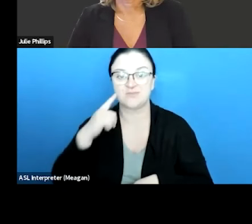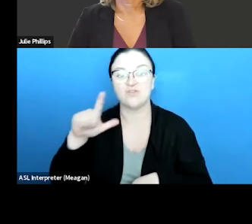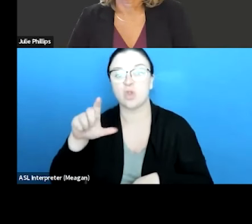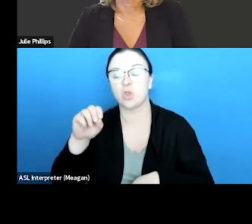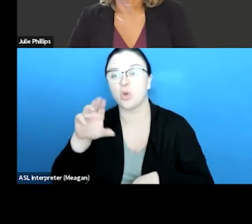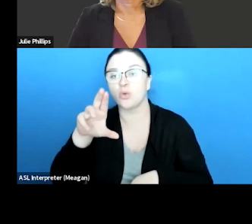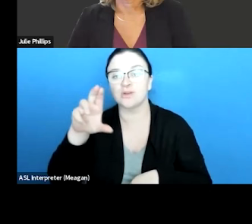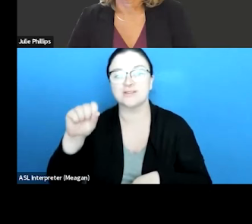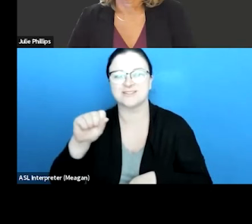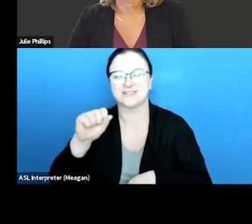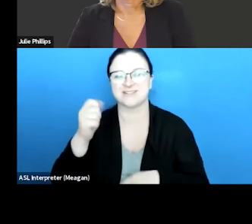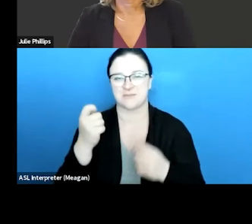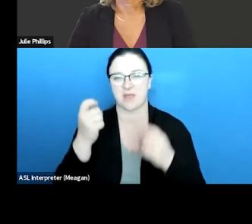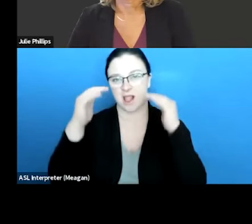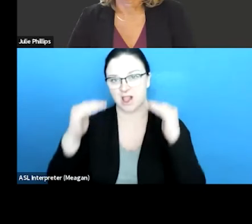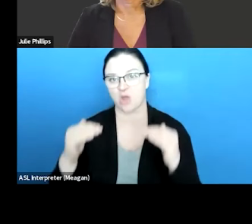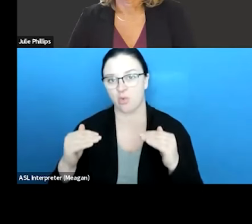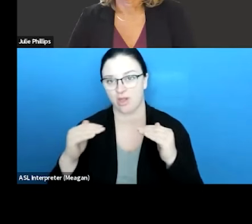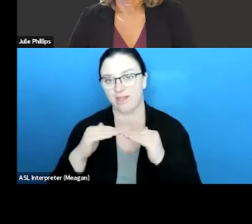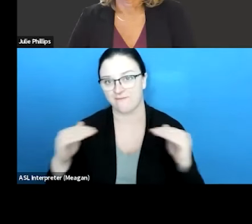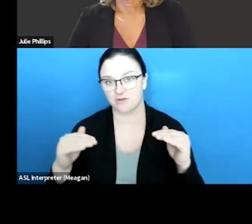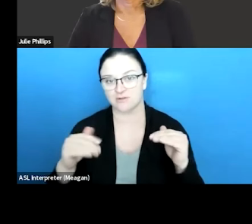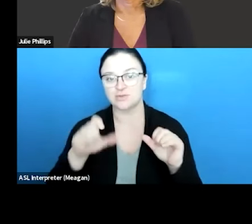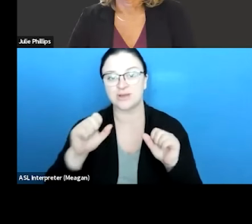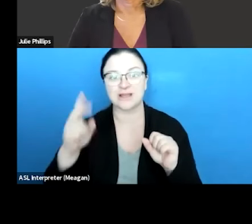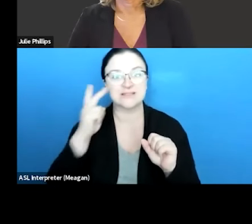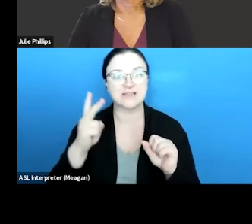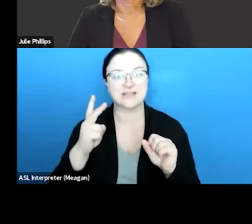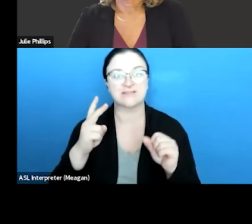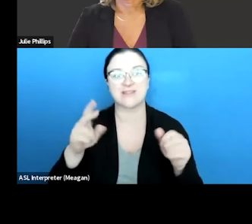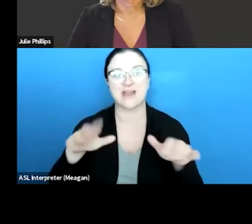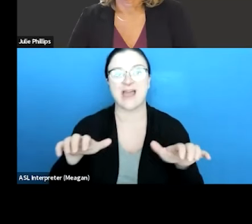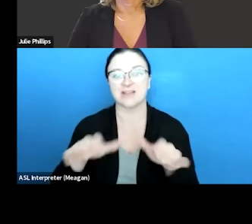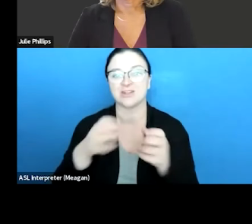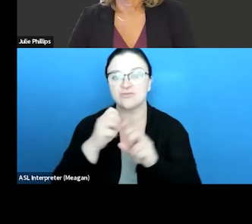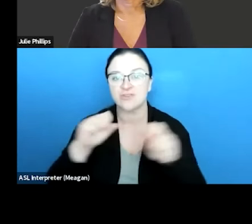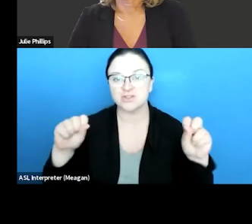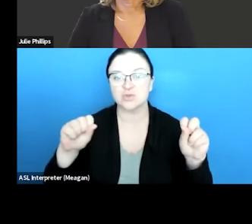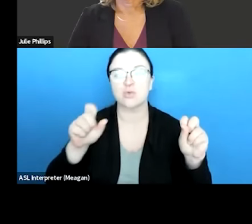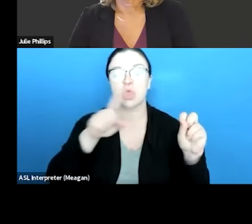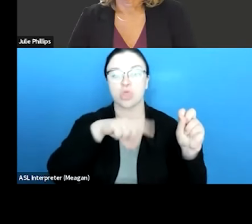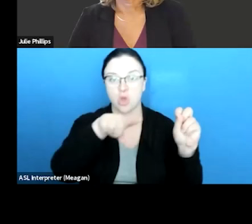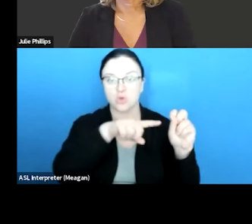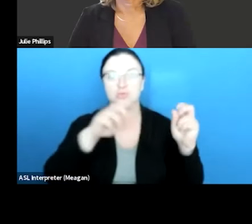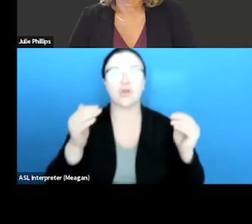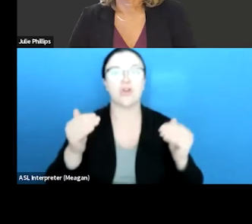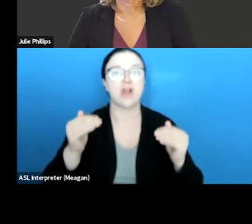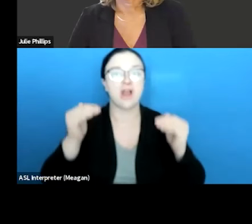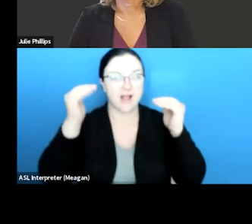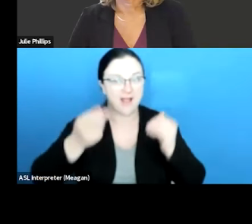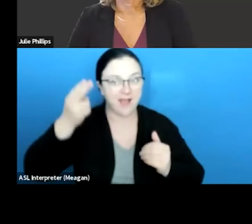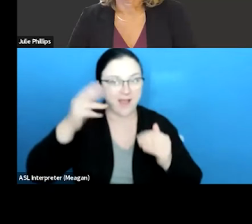So as you could see from the active rescue slide, those are at very high levels or a high degree of impairment,